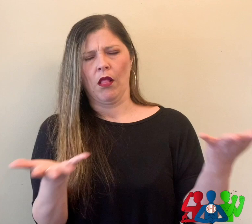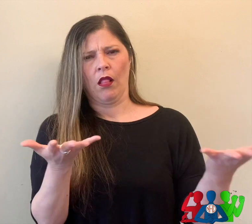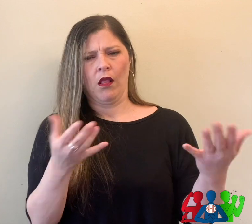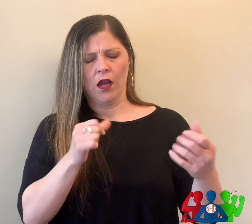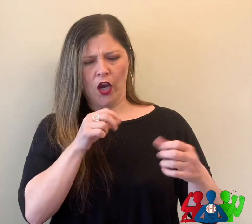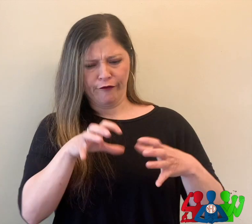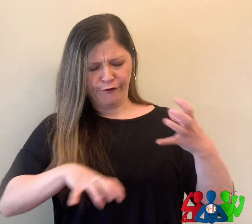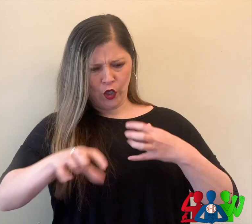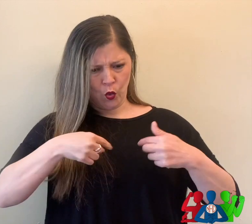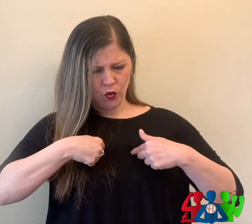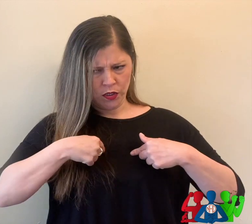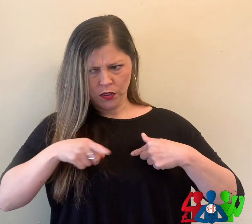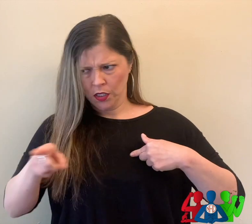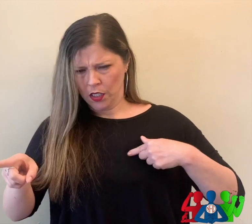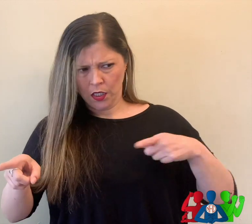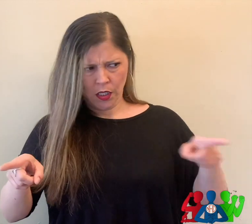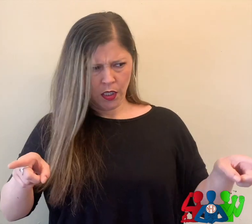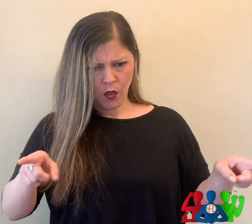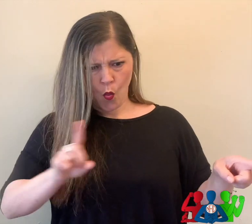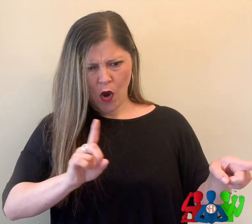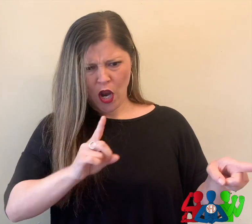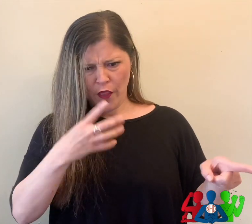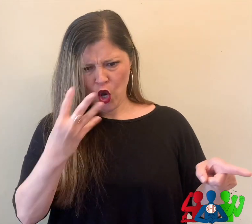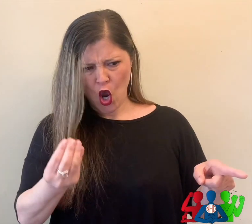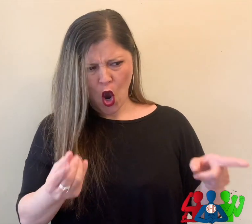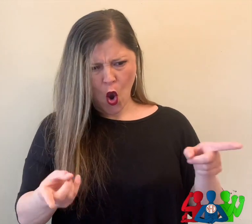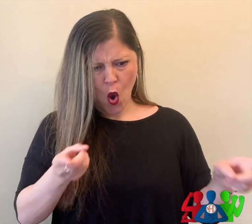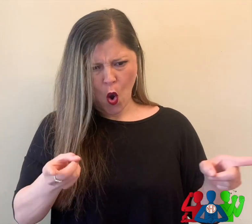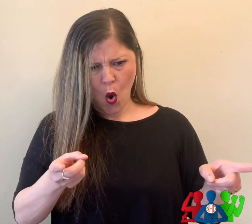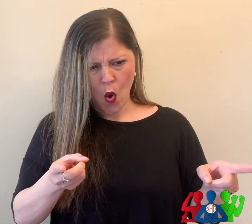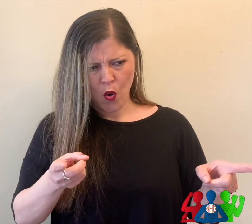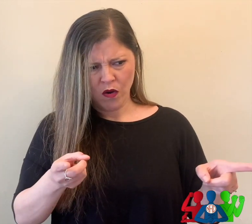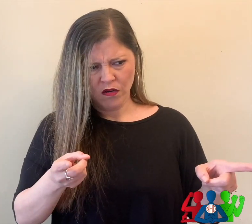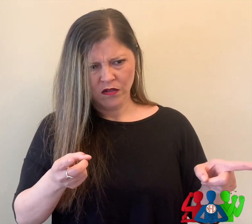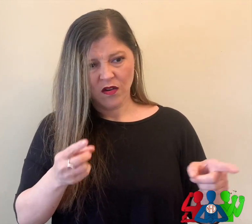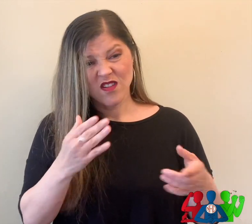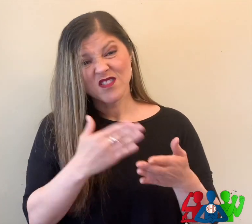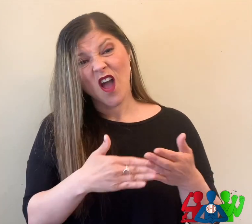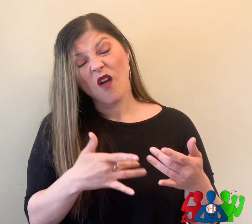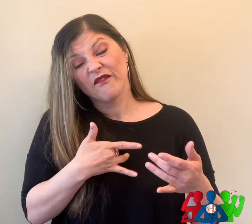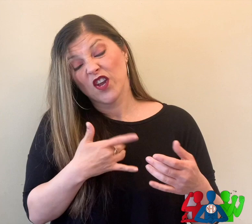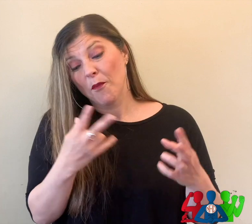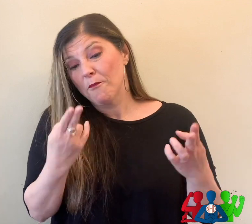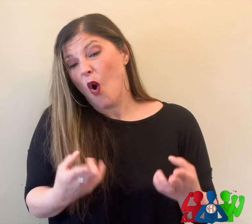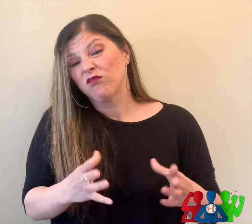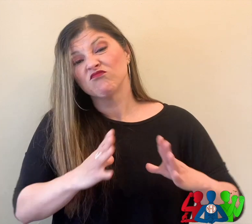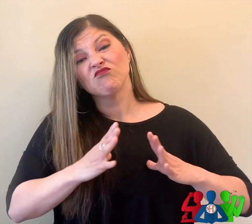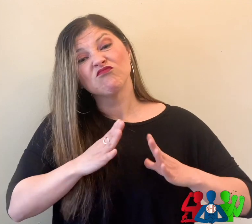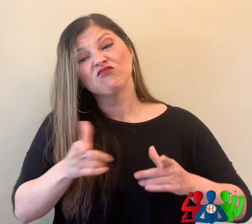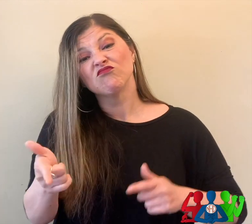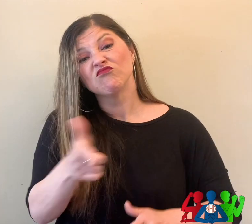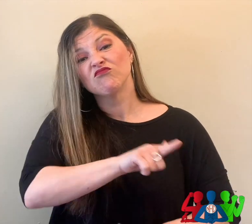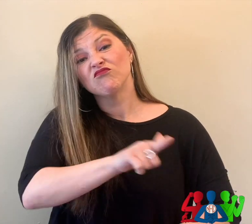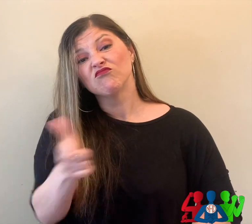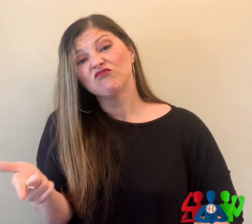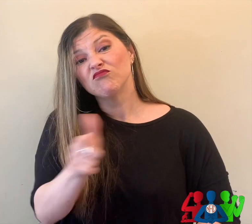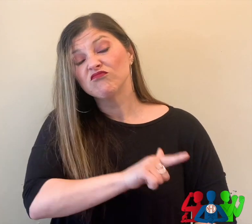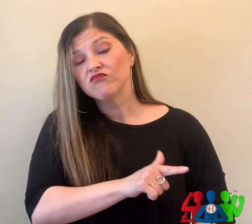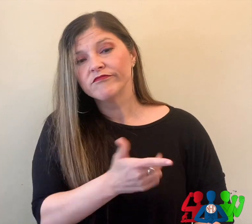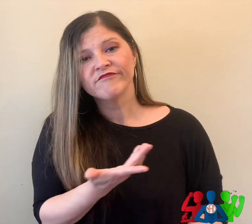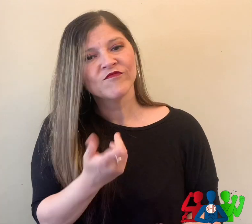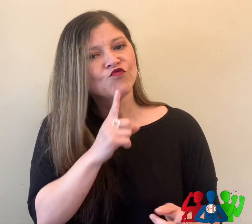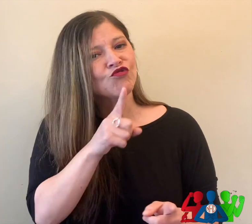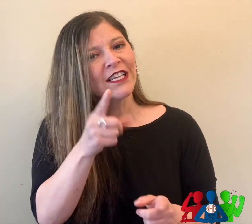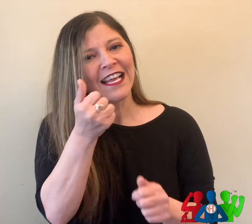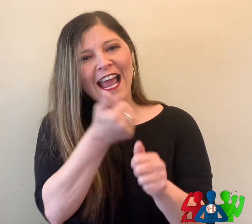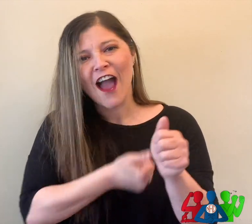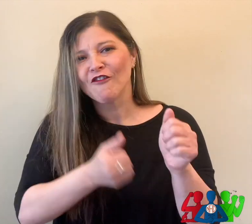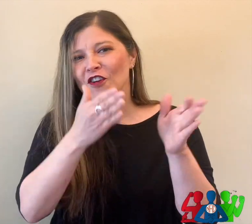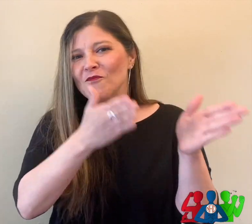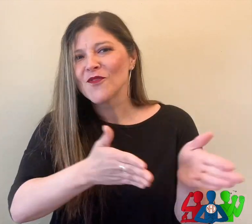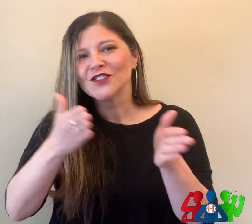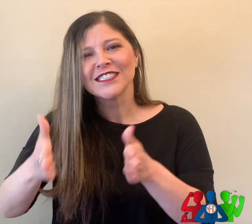you are recognizing the variety of attitudes and identities in that group. Some students may